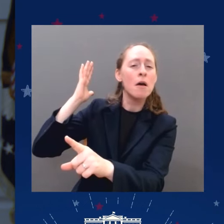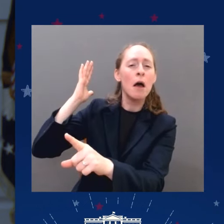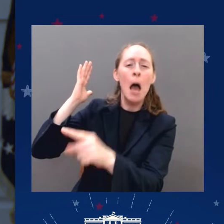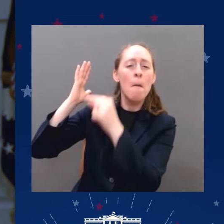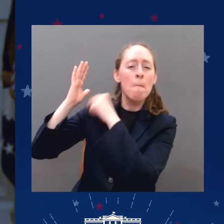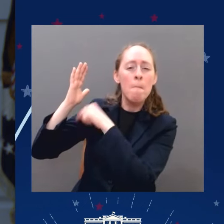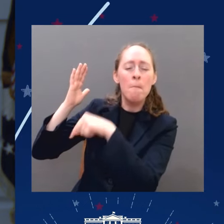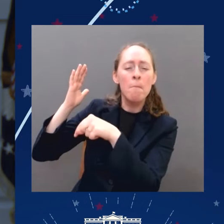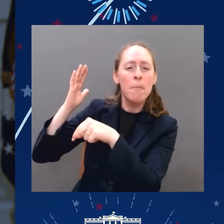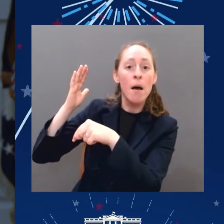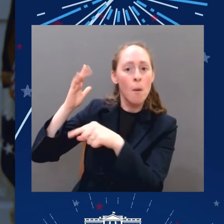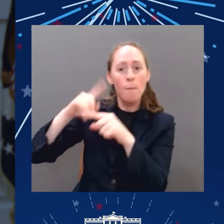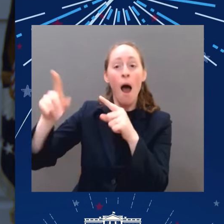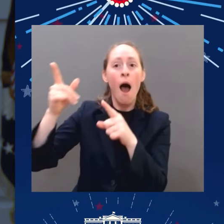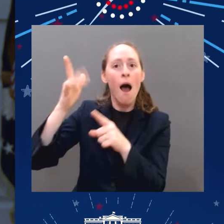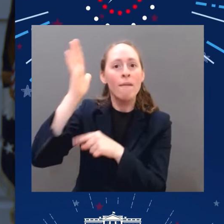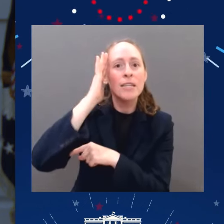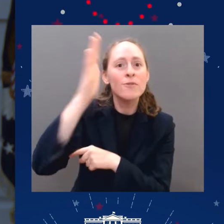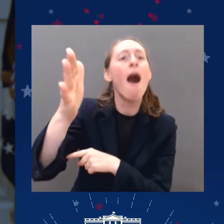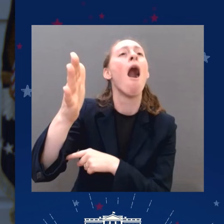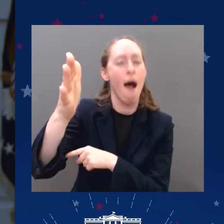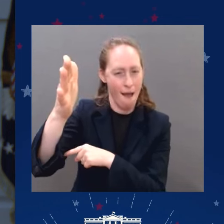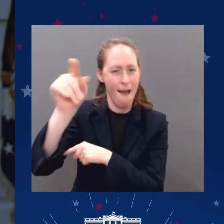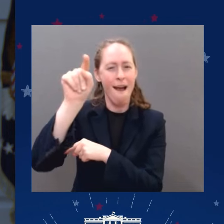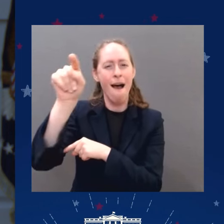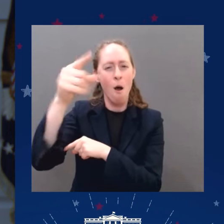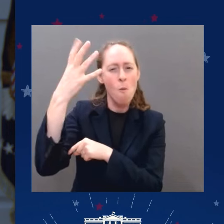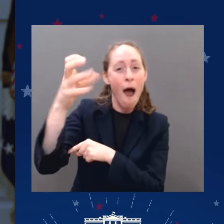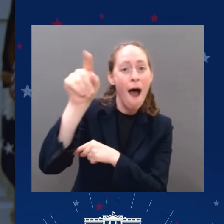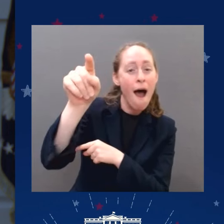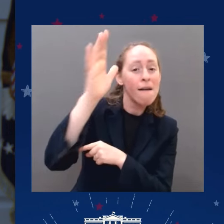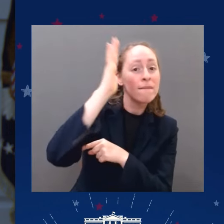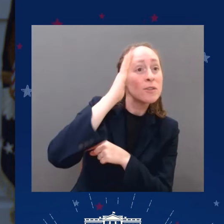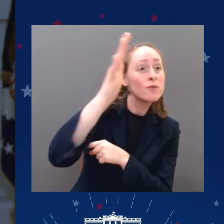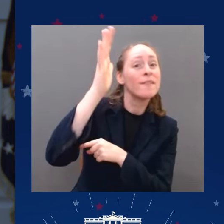"We the people" doing all we can to ensure that the idea of America